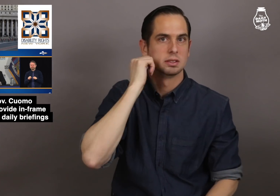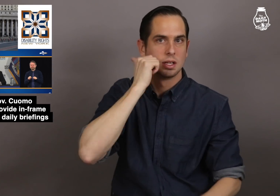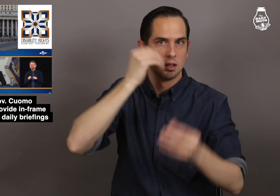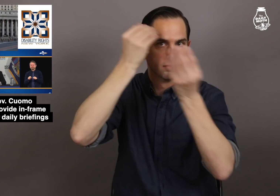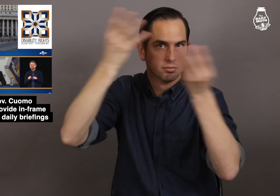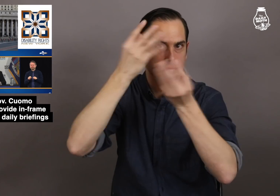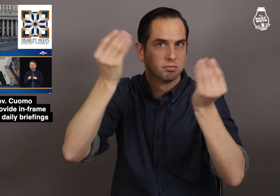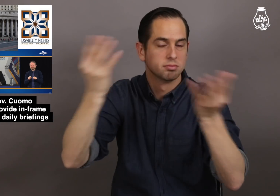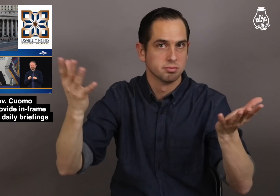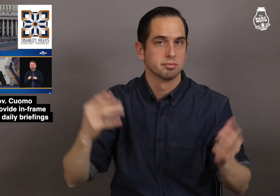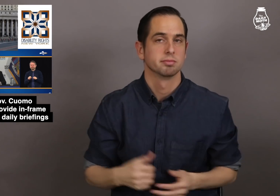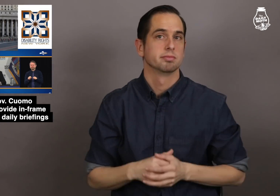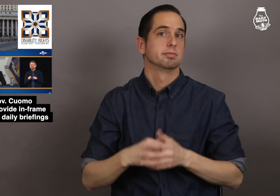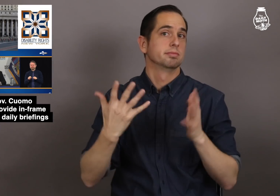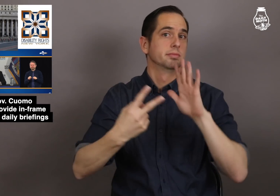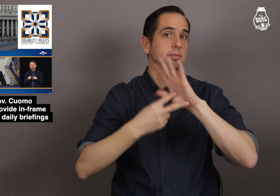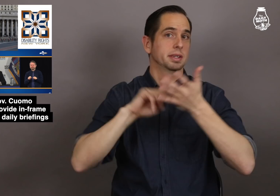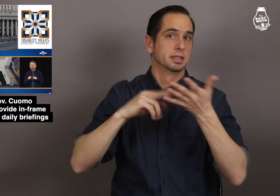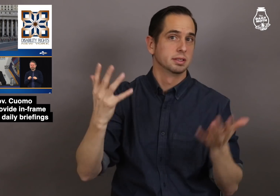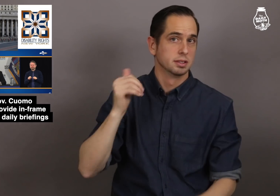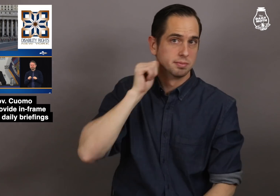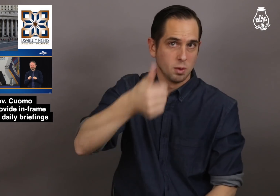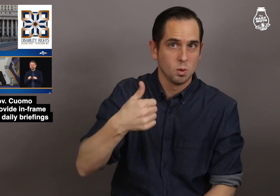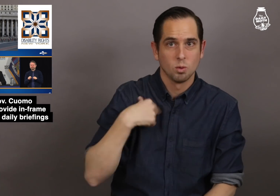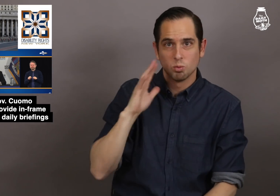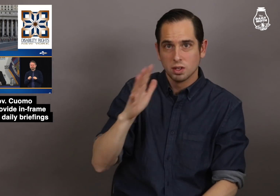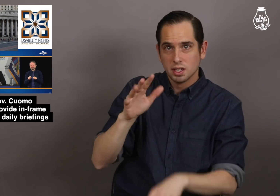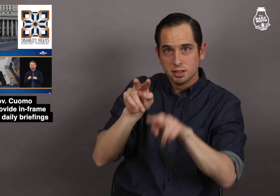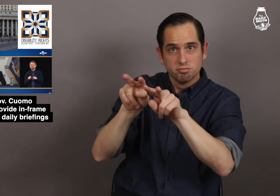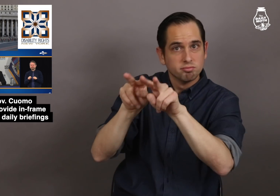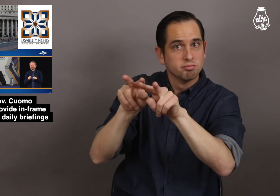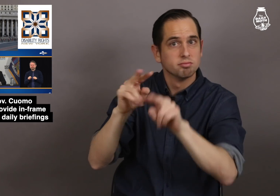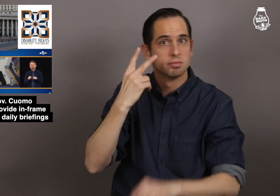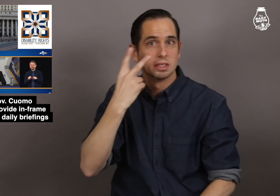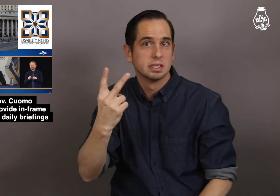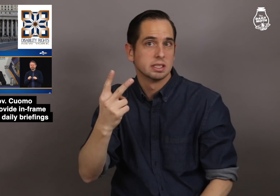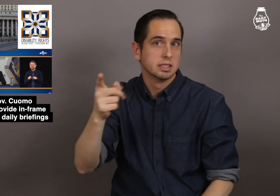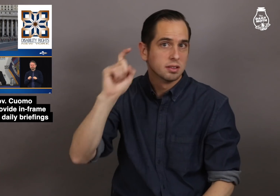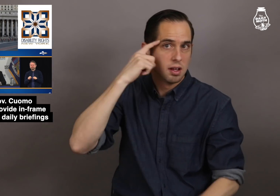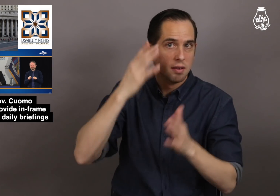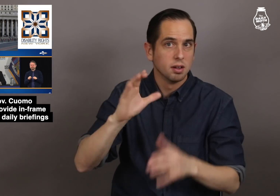interpretation for his daily press briefings. I will be watching Gov. Cuomo's press briefing tomorrow